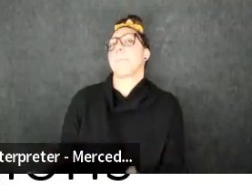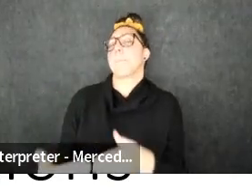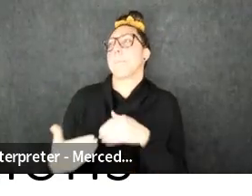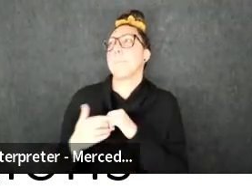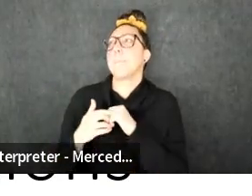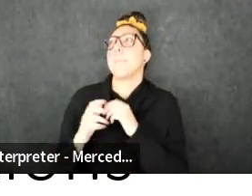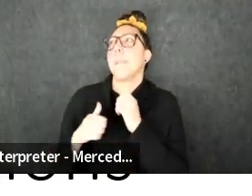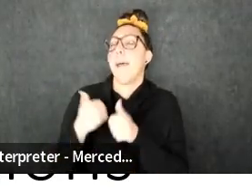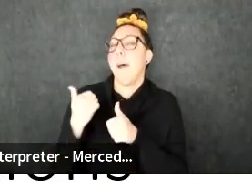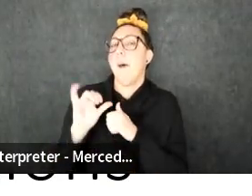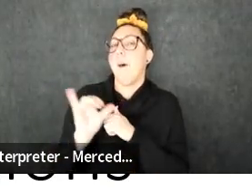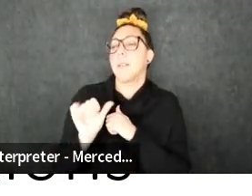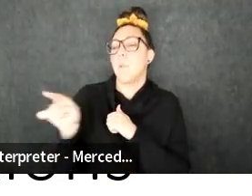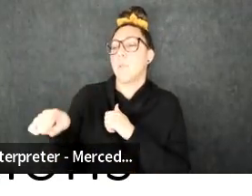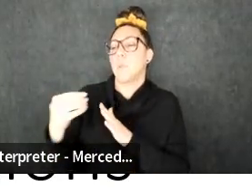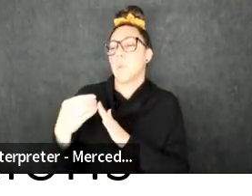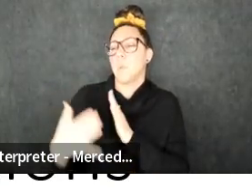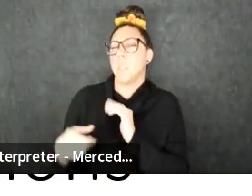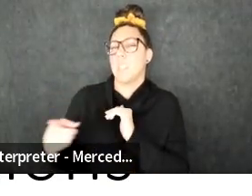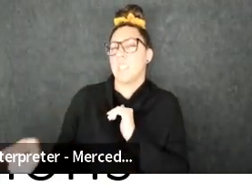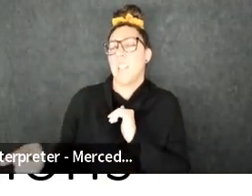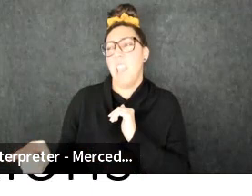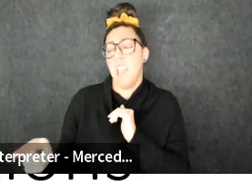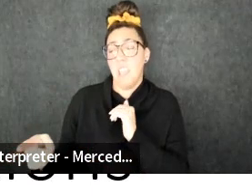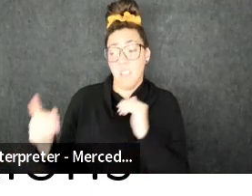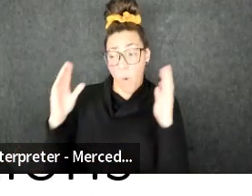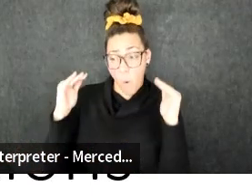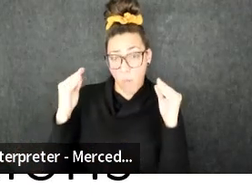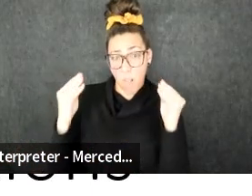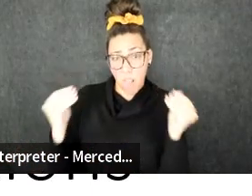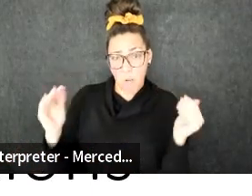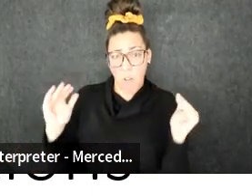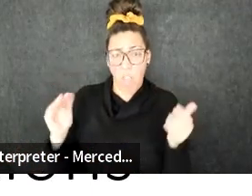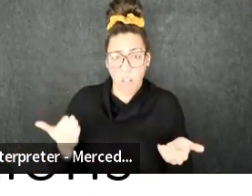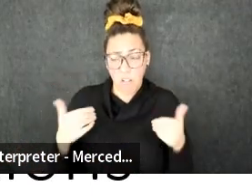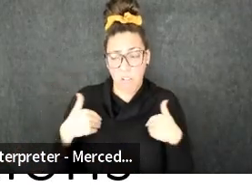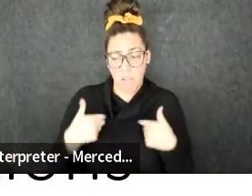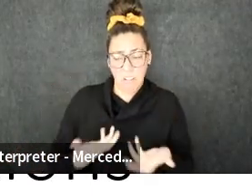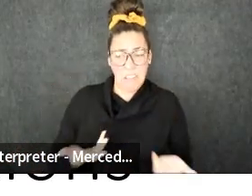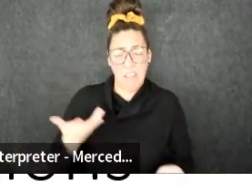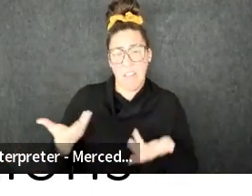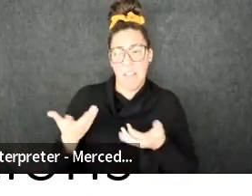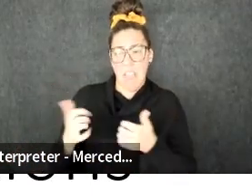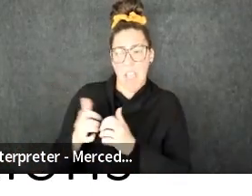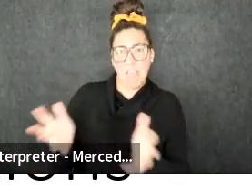students to potential we are there hope has range of our hopeless and how can we help them start to build that up